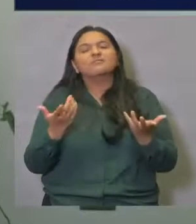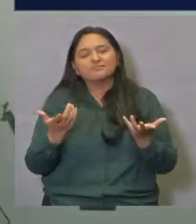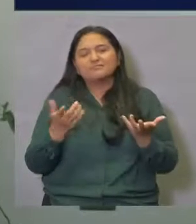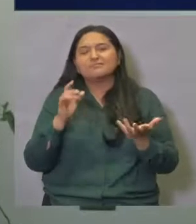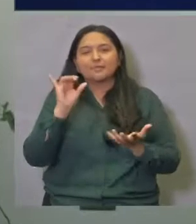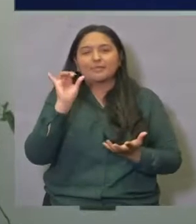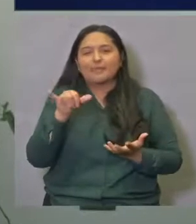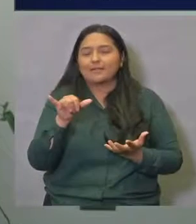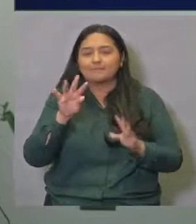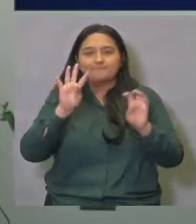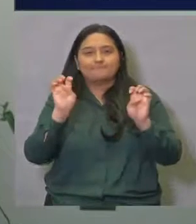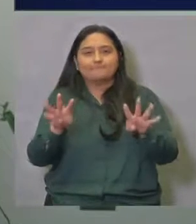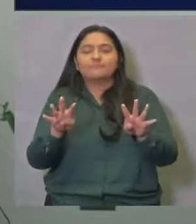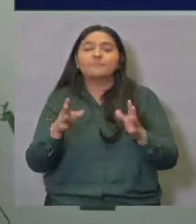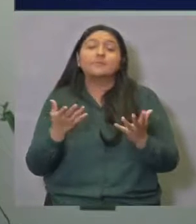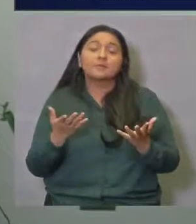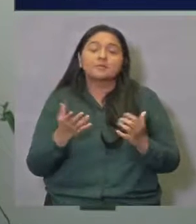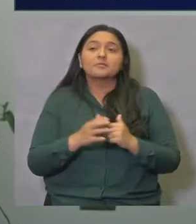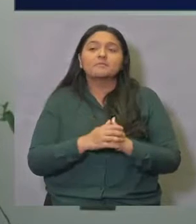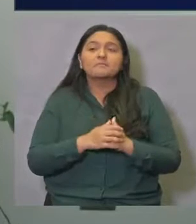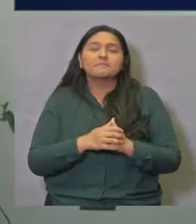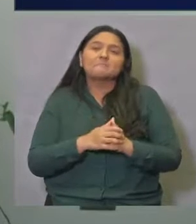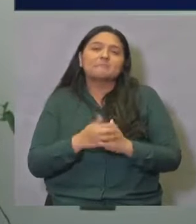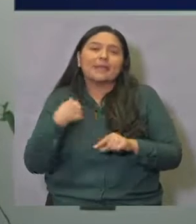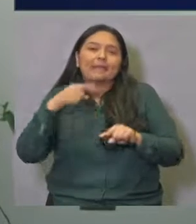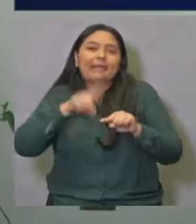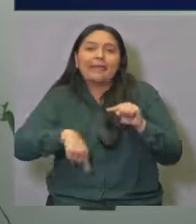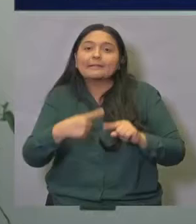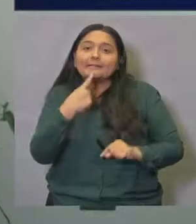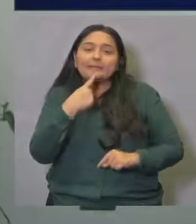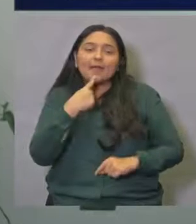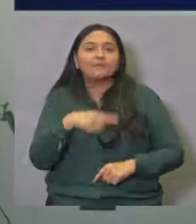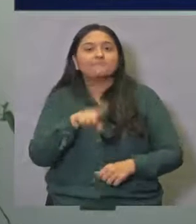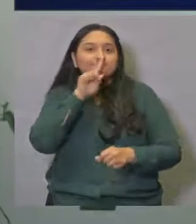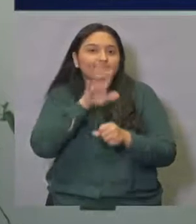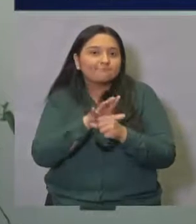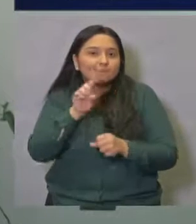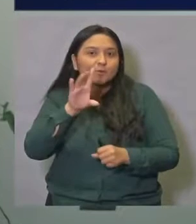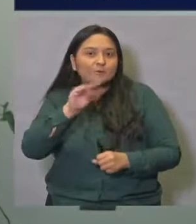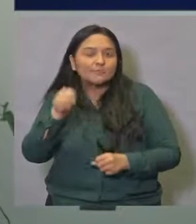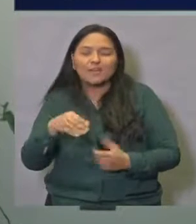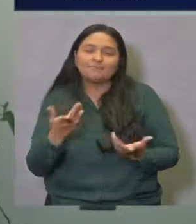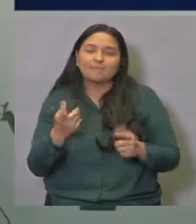TO HOLD UP FOR A LONG TIME.